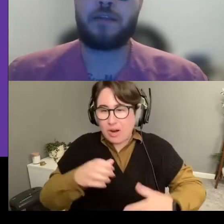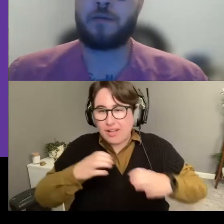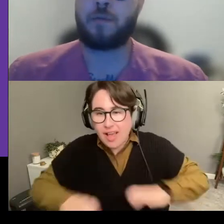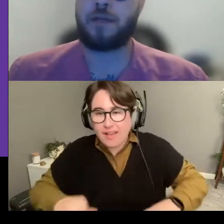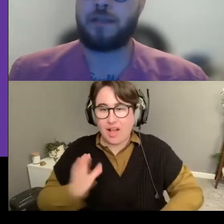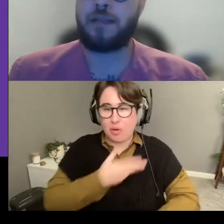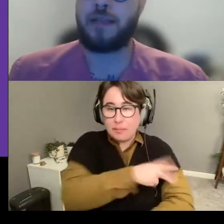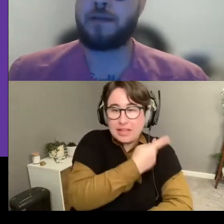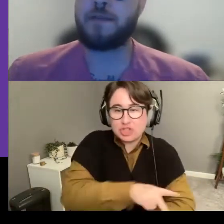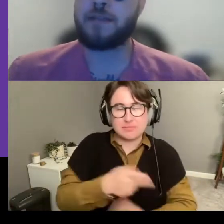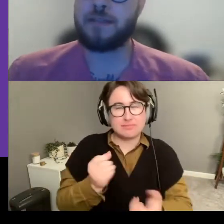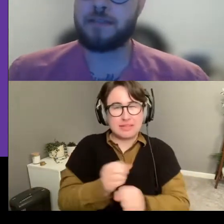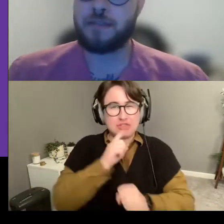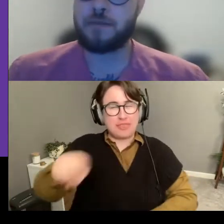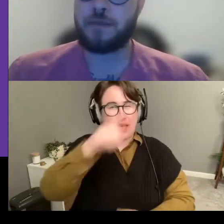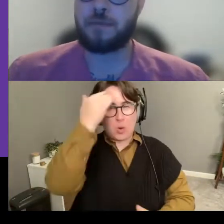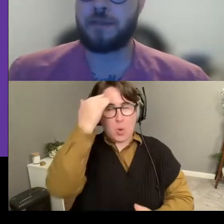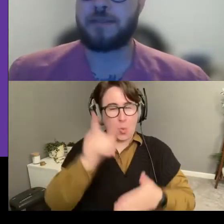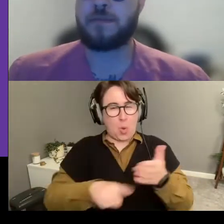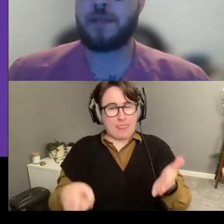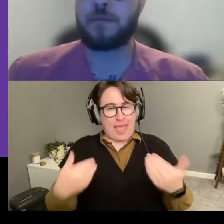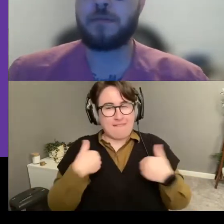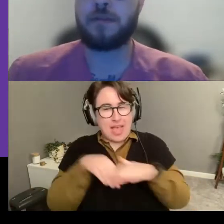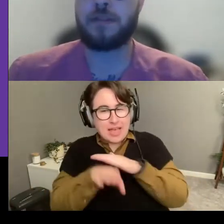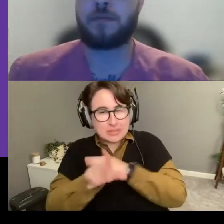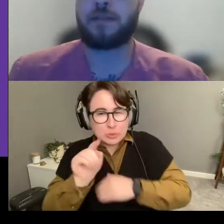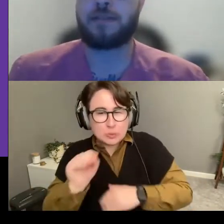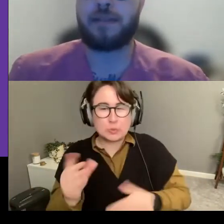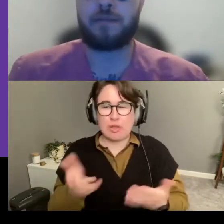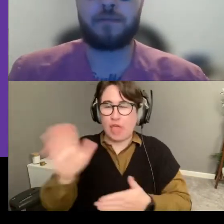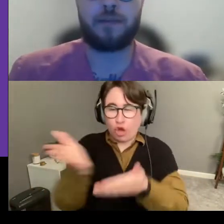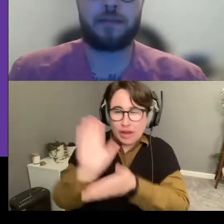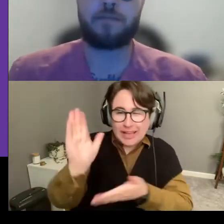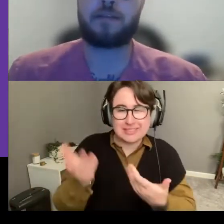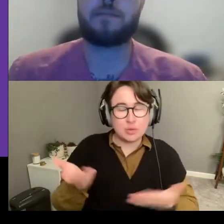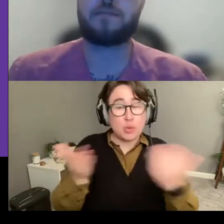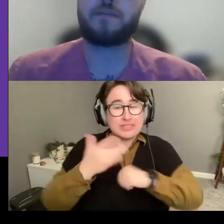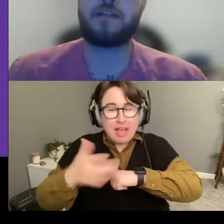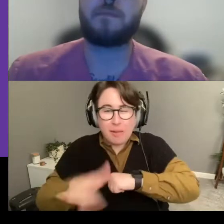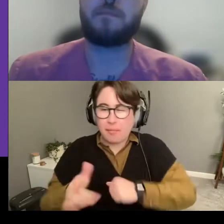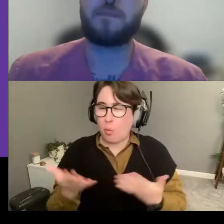to know what they have access to and what is available and what is safe and effective for them.